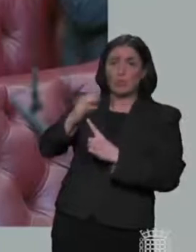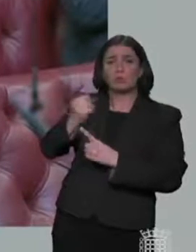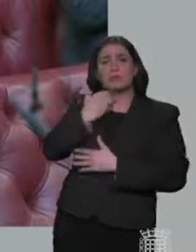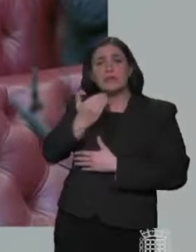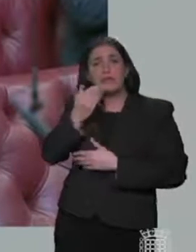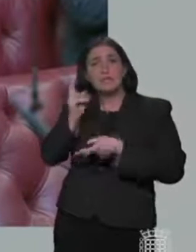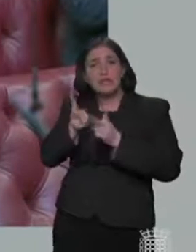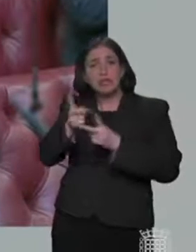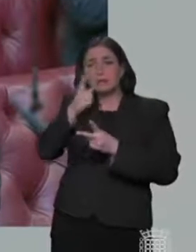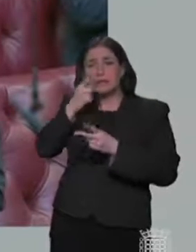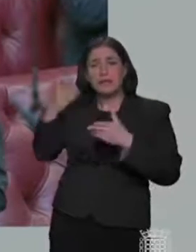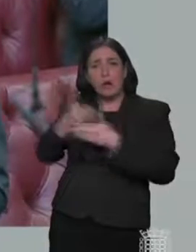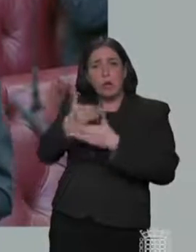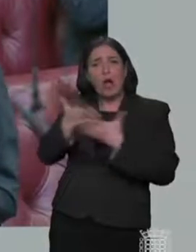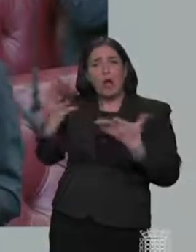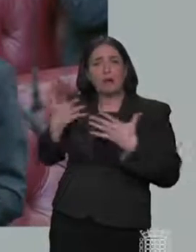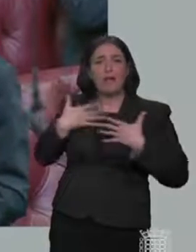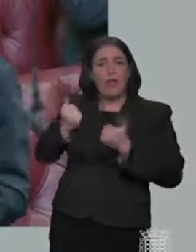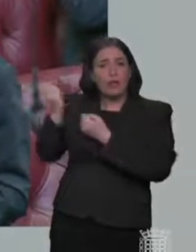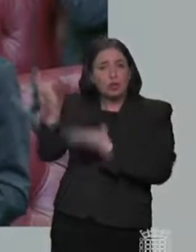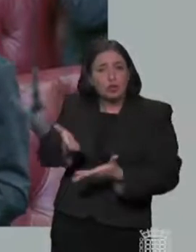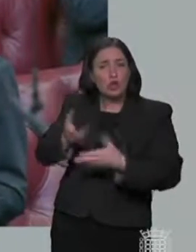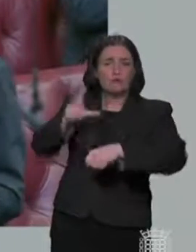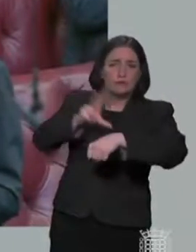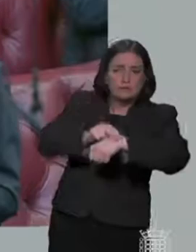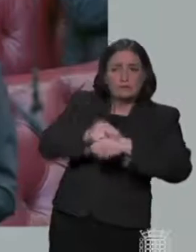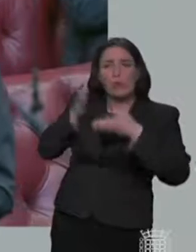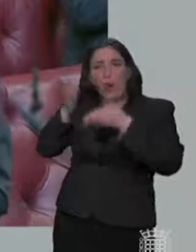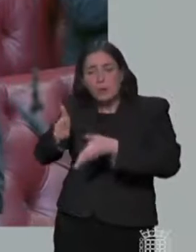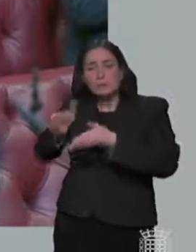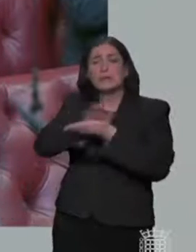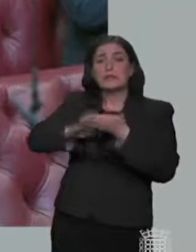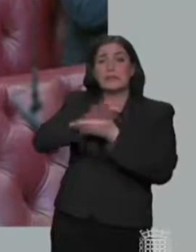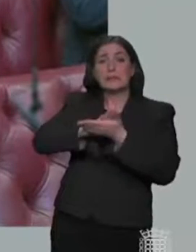so that the children of parents with hearing loss are not put into the invidious position of having